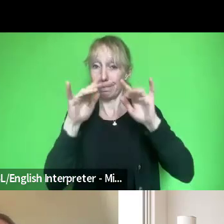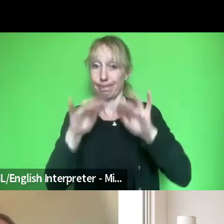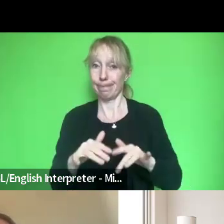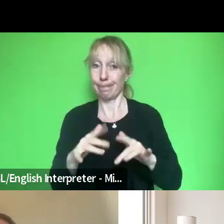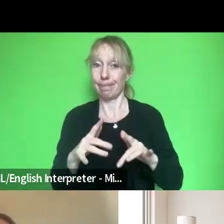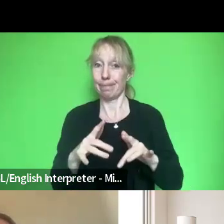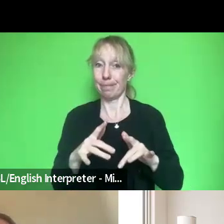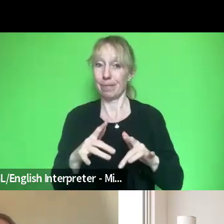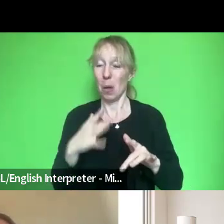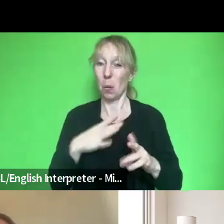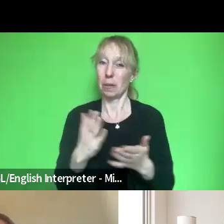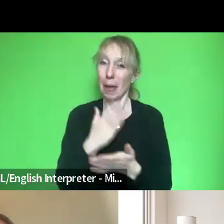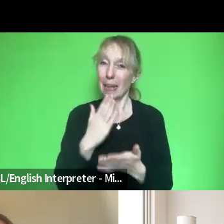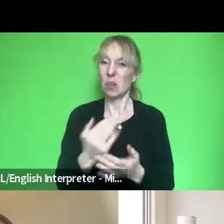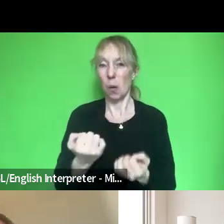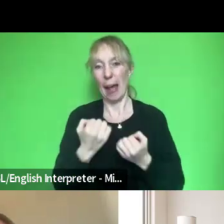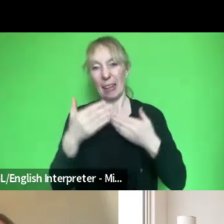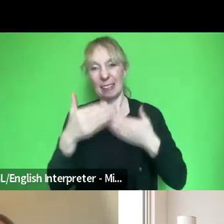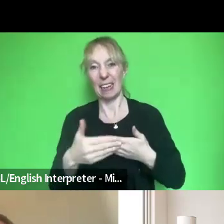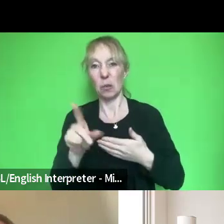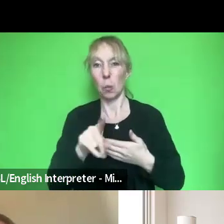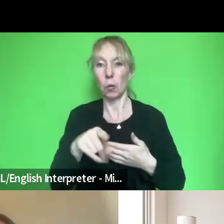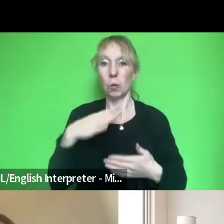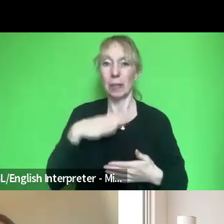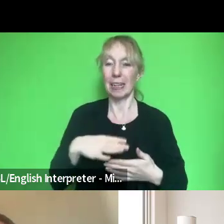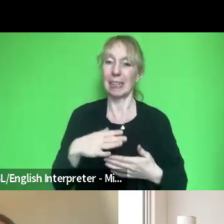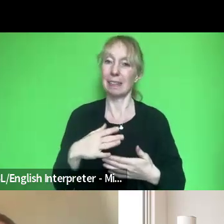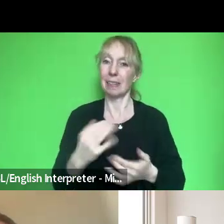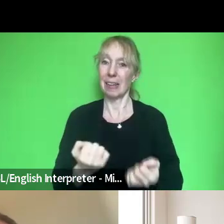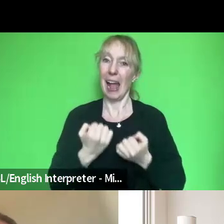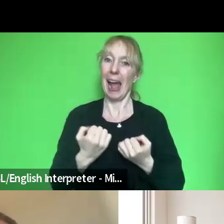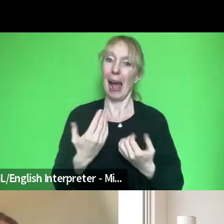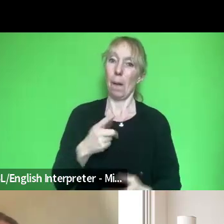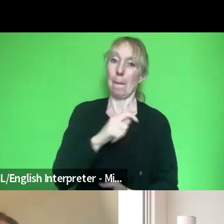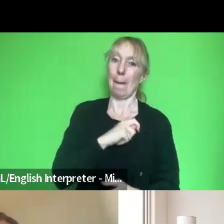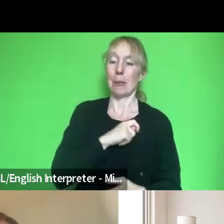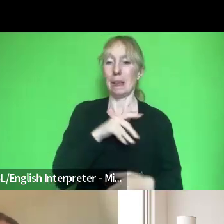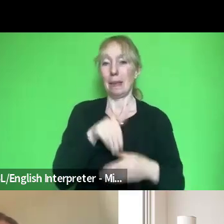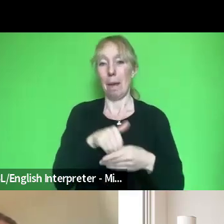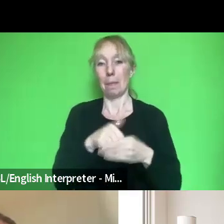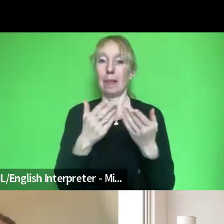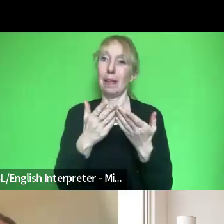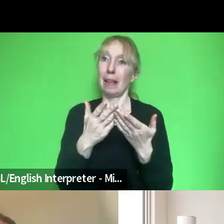sure that our sessions are what you need, as our, as our members and as our wider community. But thank you so much for joining us.